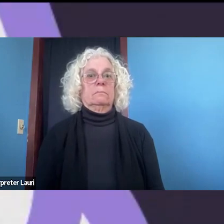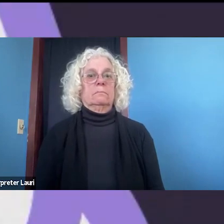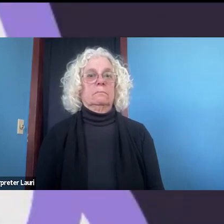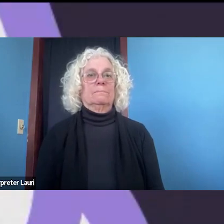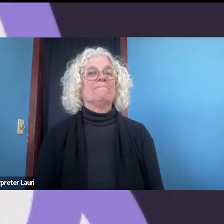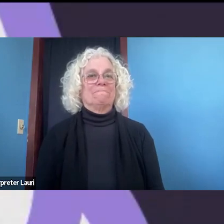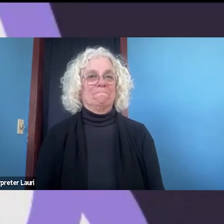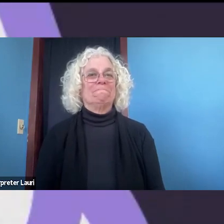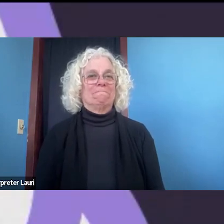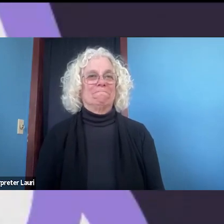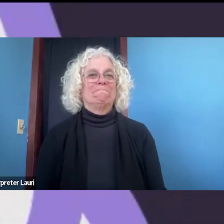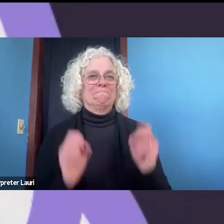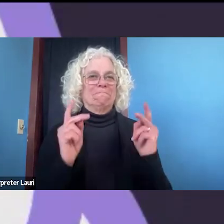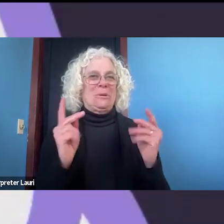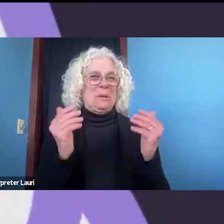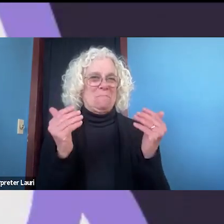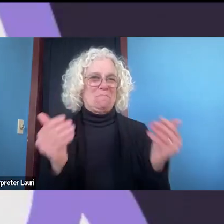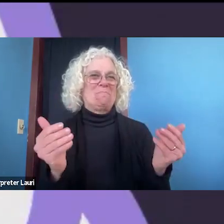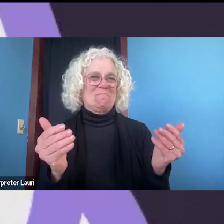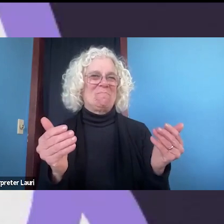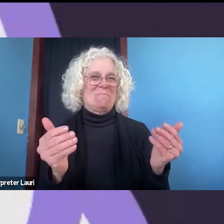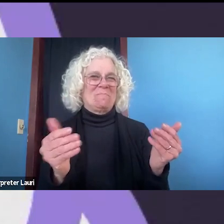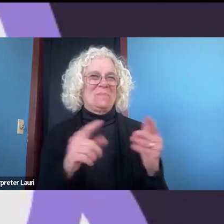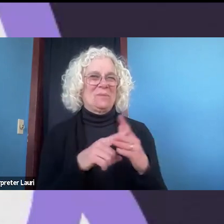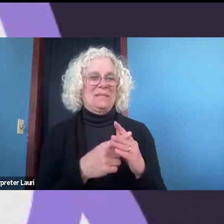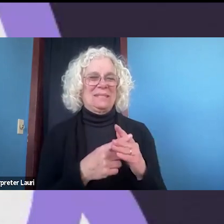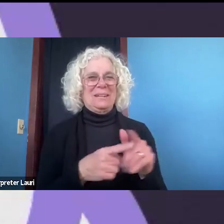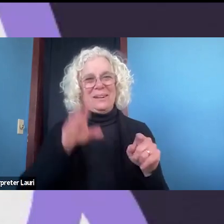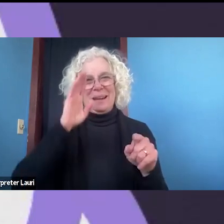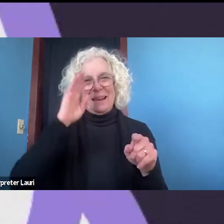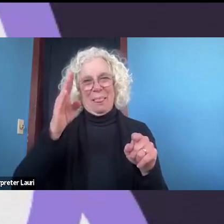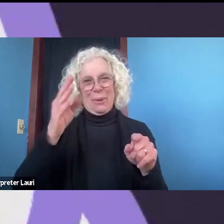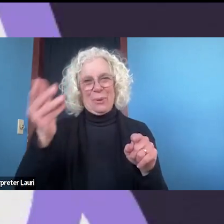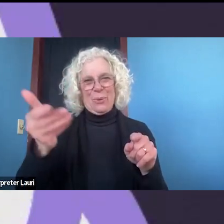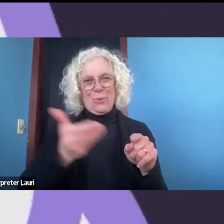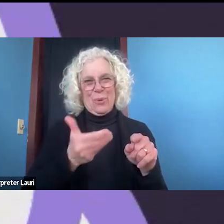Okay, let's go ahead and get started. Hello and welcome to today's webinar